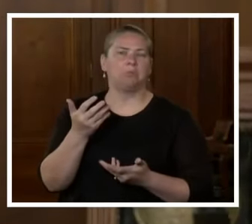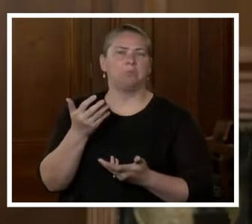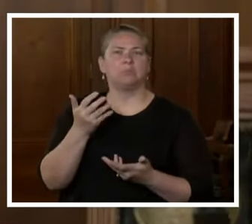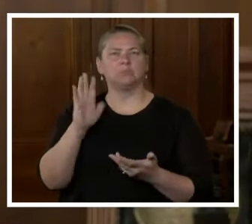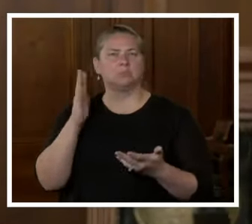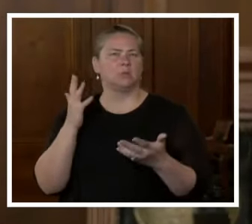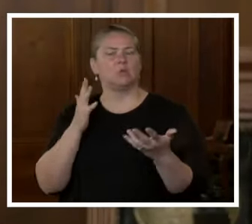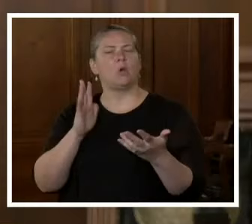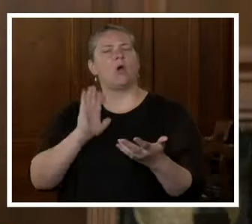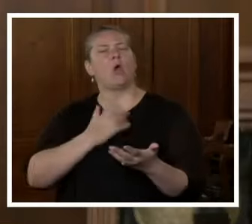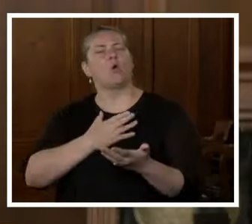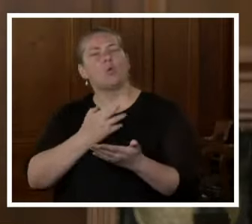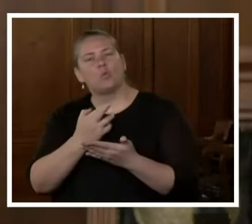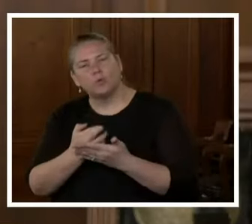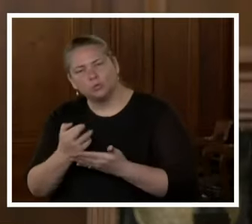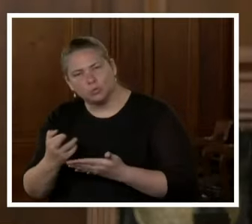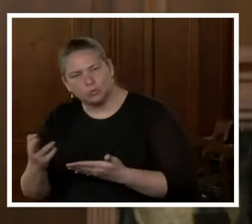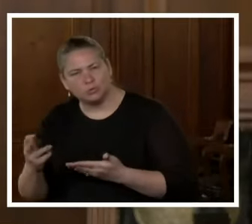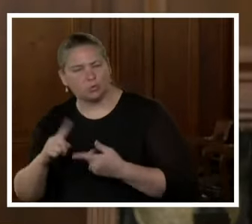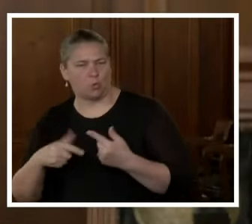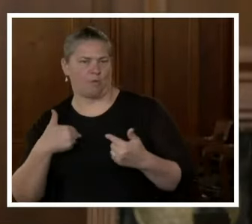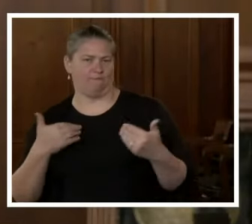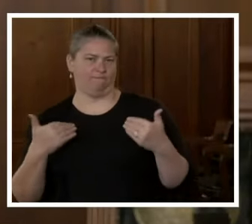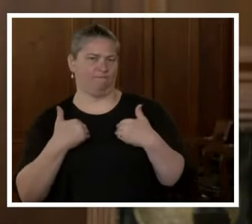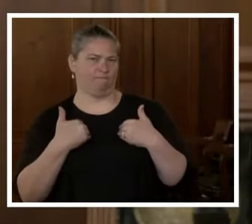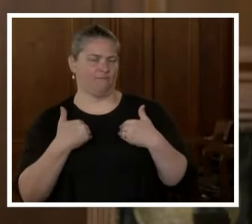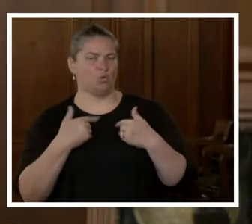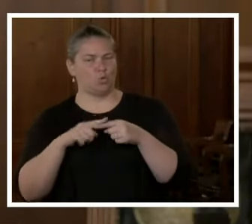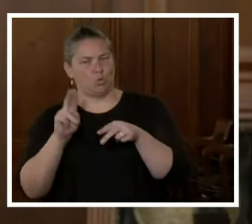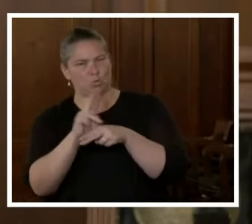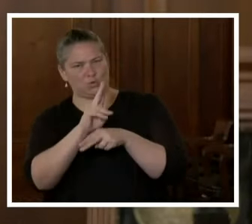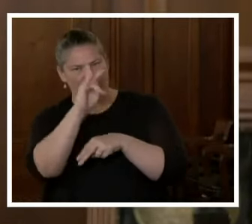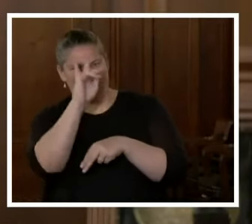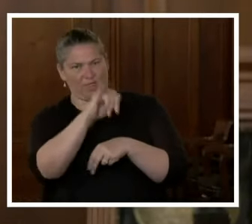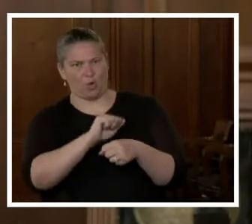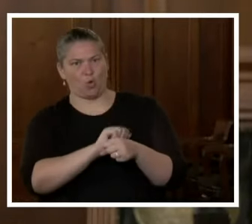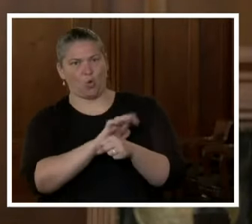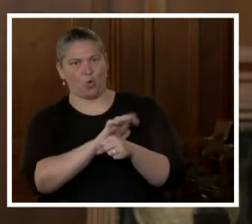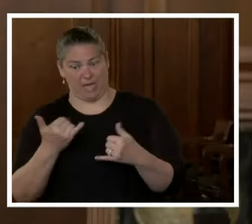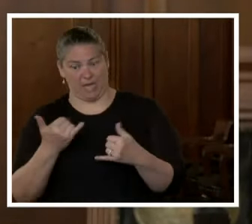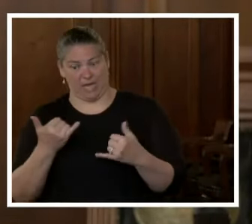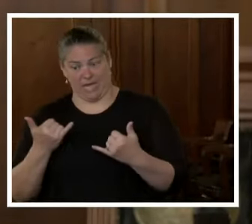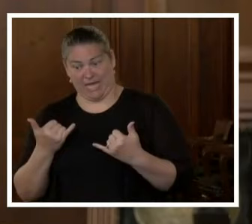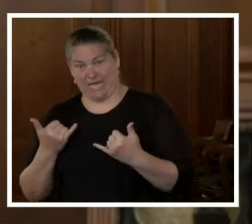GOVERNOR'S EMERGENCY POWERS IN A PANDEMIC. WAS THE GOVERNOR'S OFFICE NOT